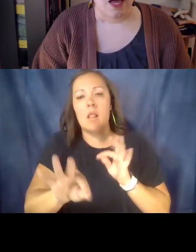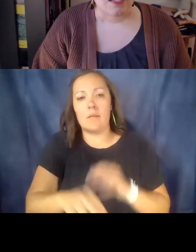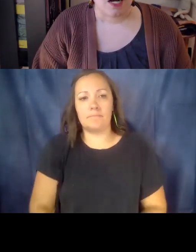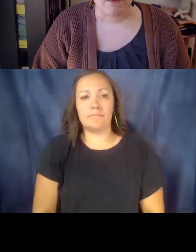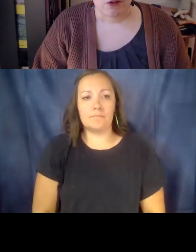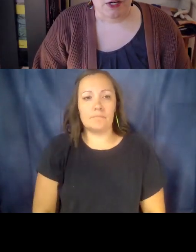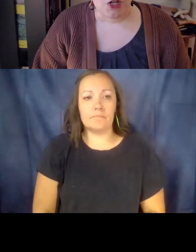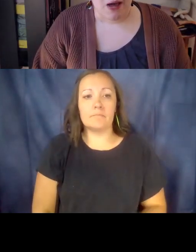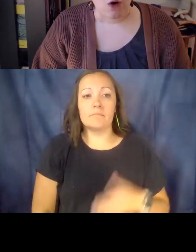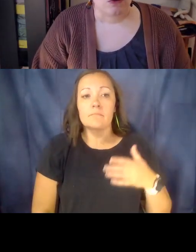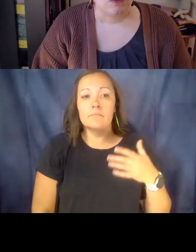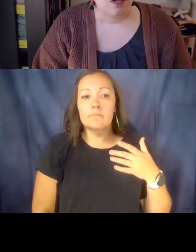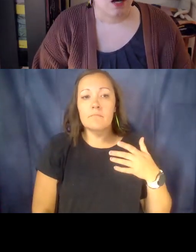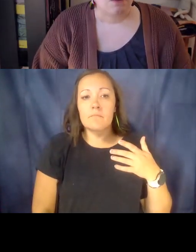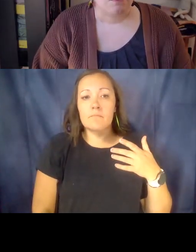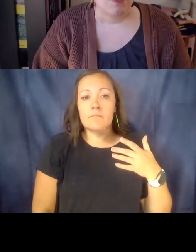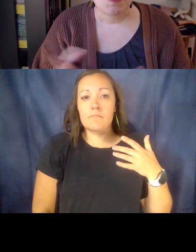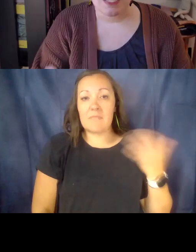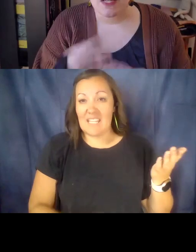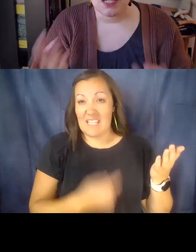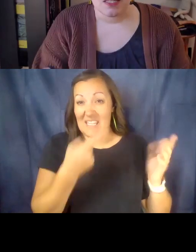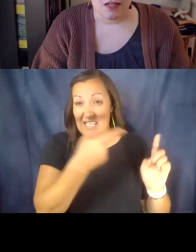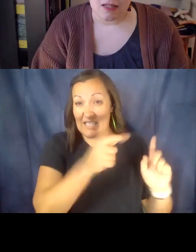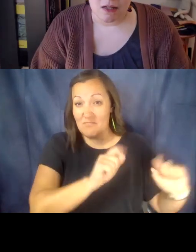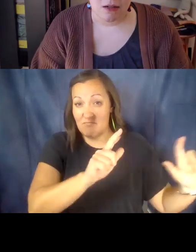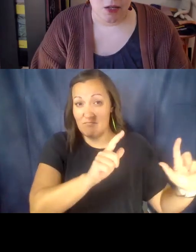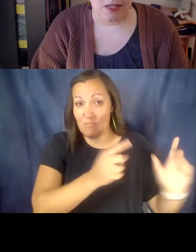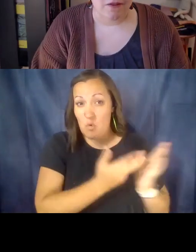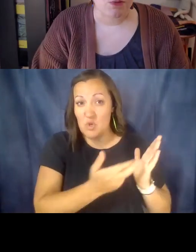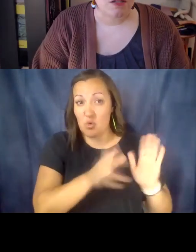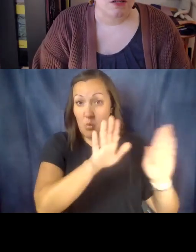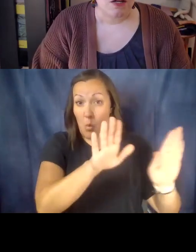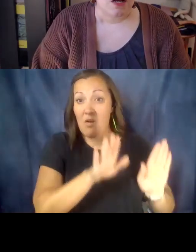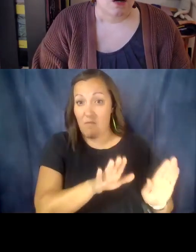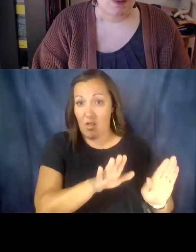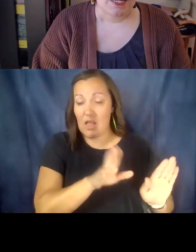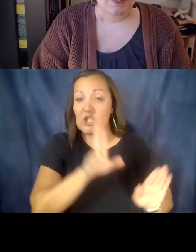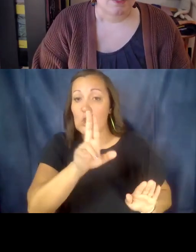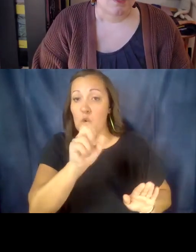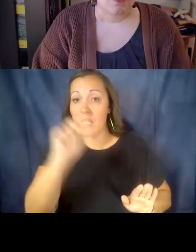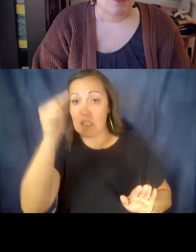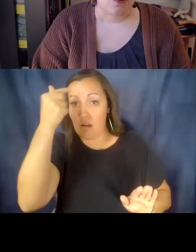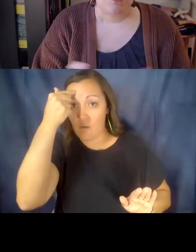has a lot of information about specifically it is a U.S. government website that is -- so